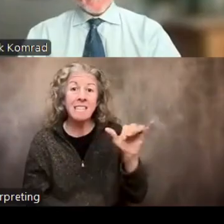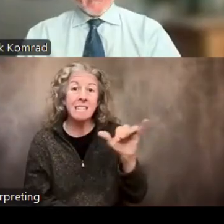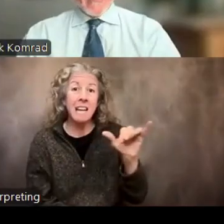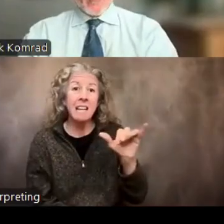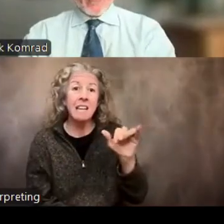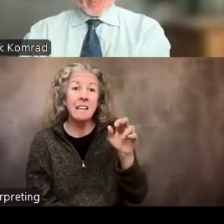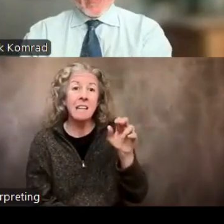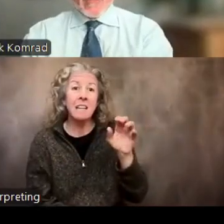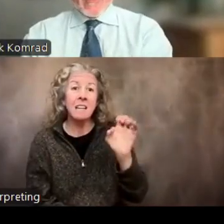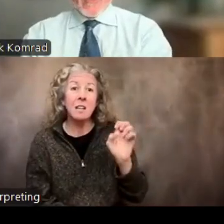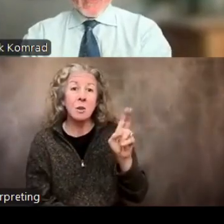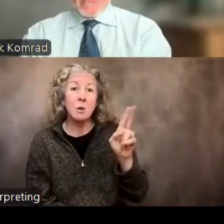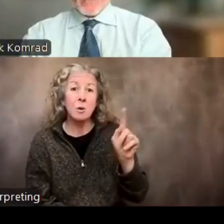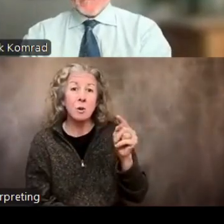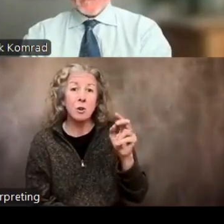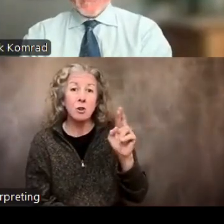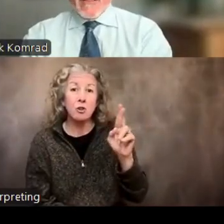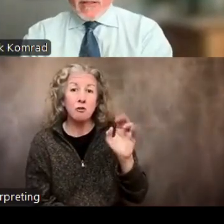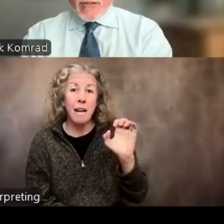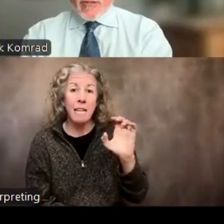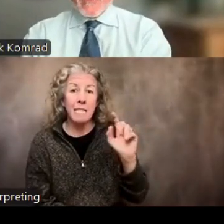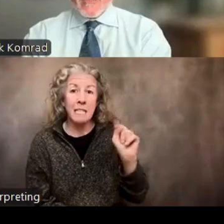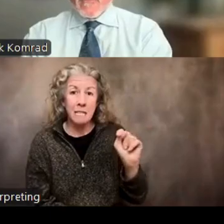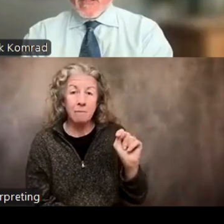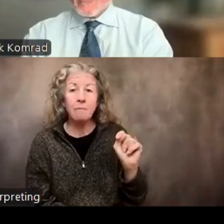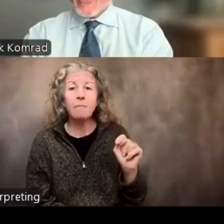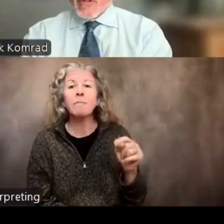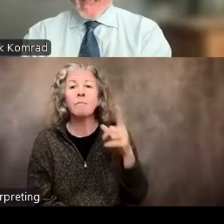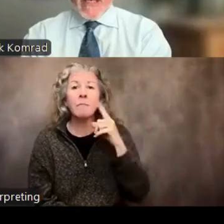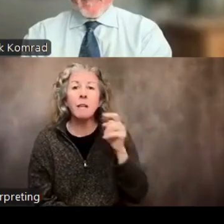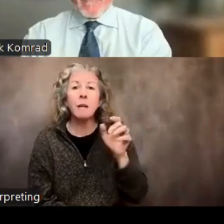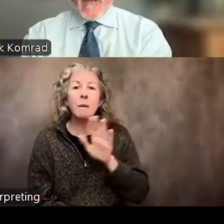they were their life was deliberately terminated on